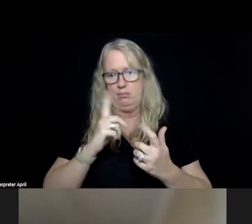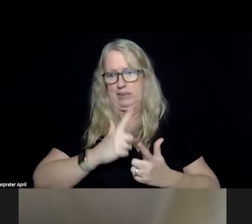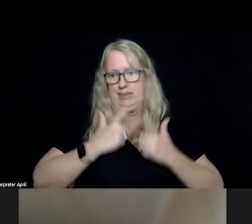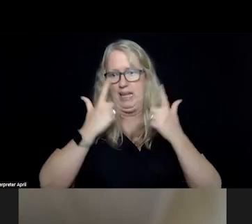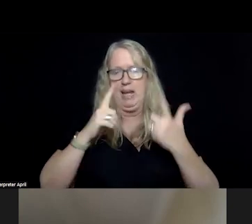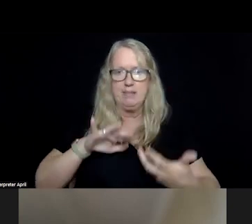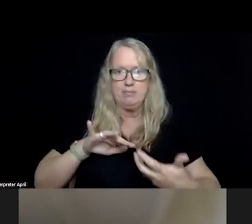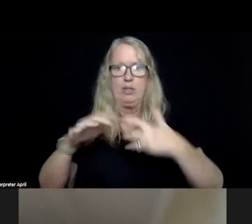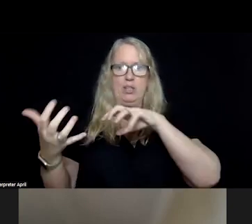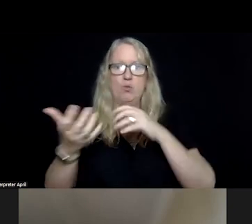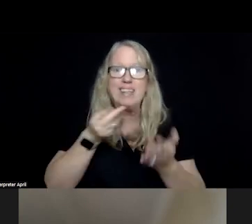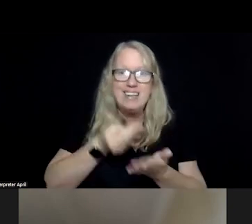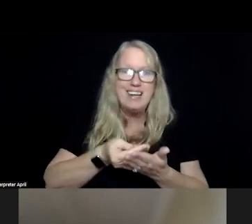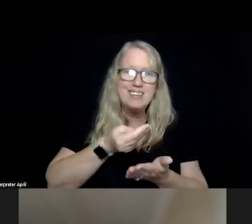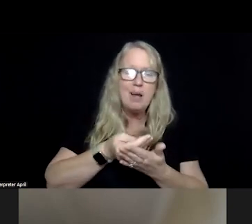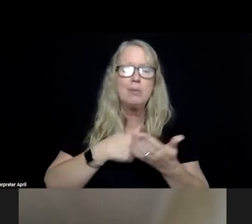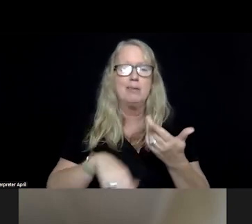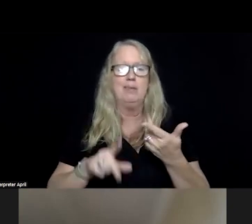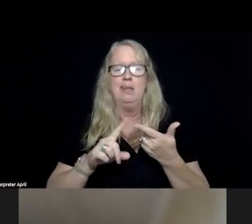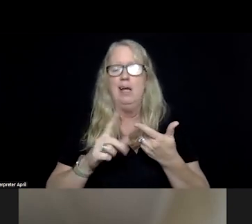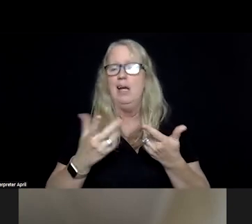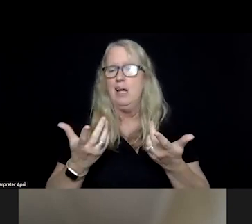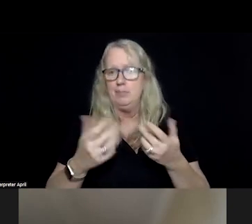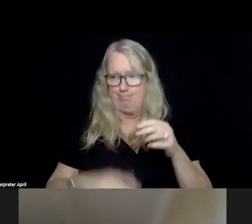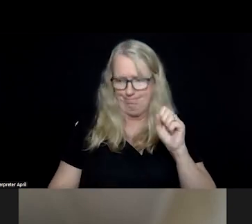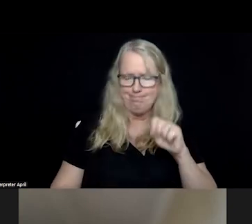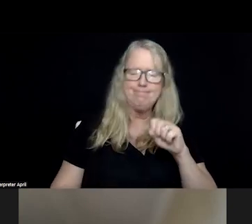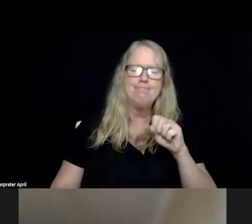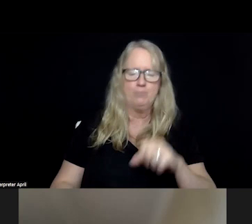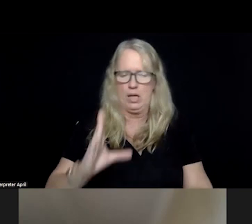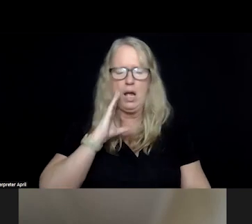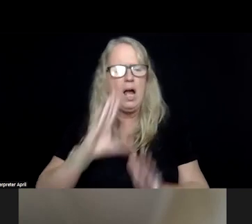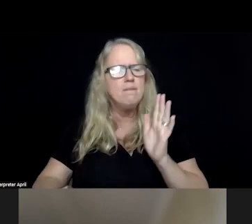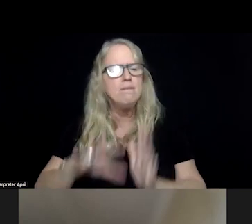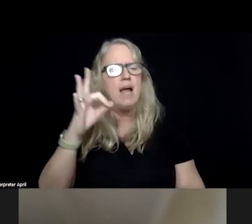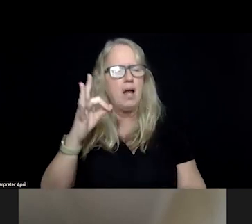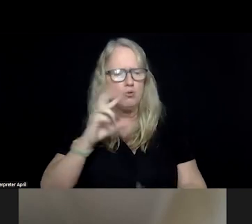ECONOMICALLY. I FOUND A REPORT WHERE KIDS